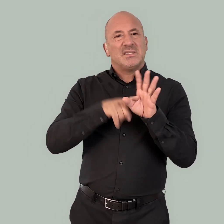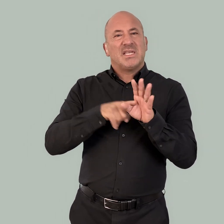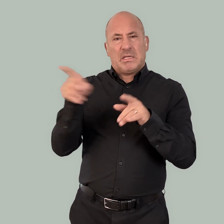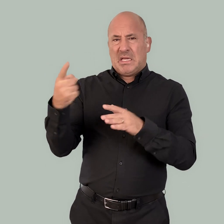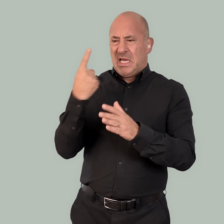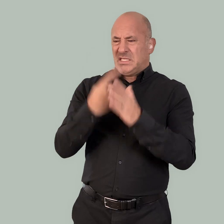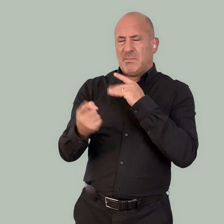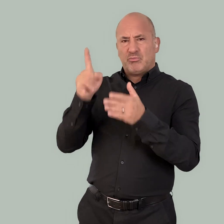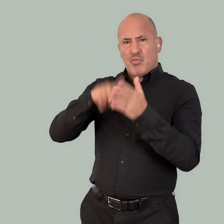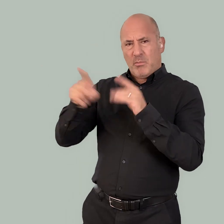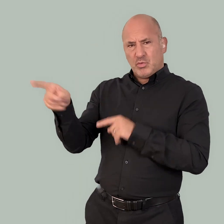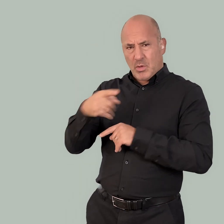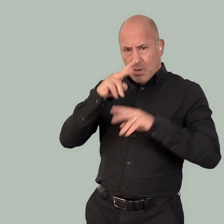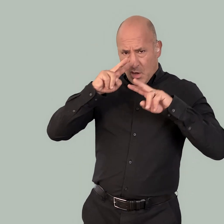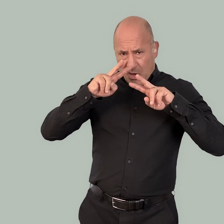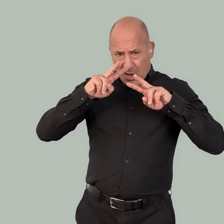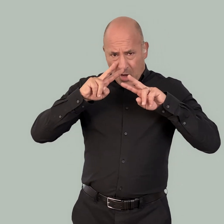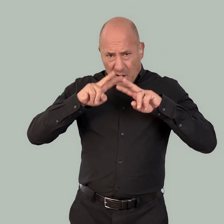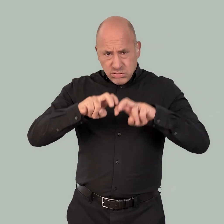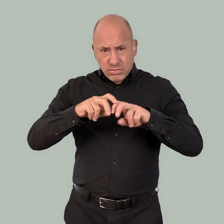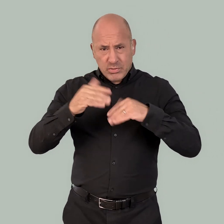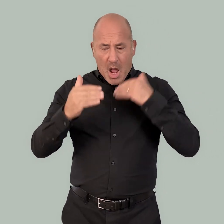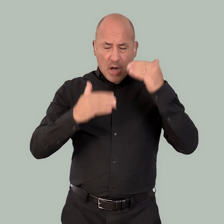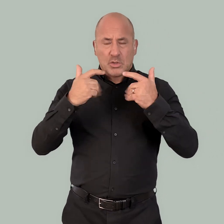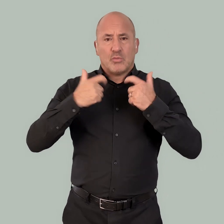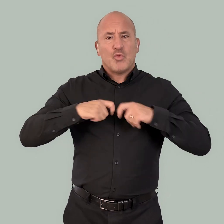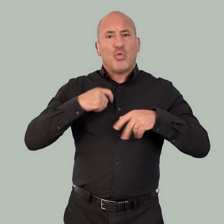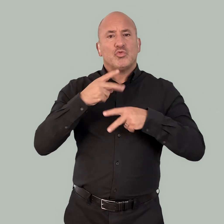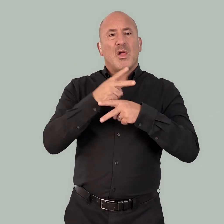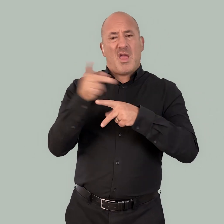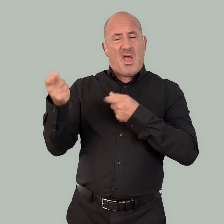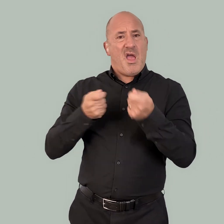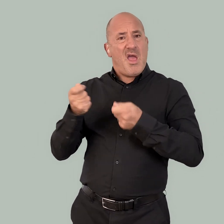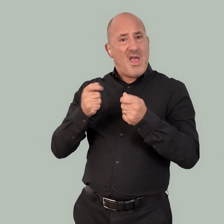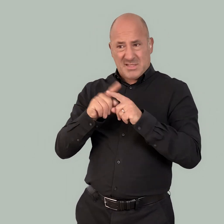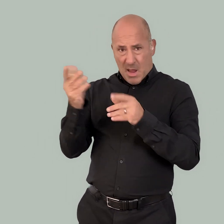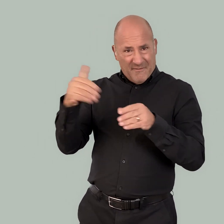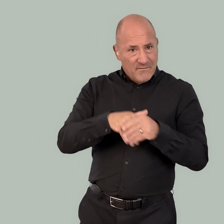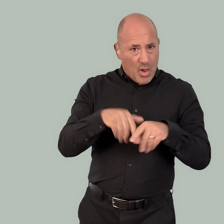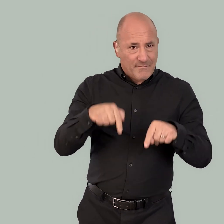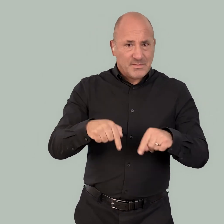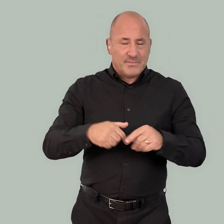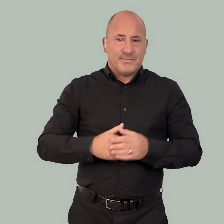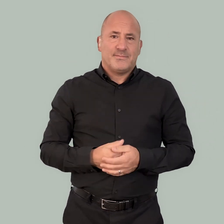chaired by Baroness Louise Casey.